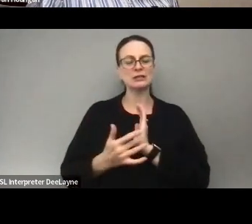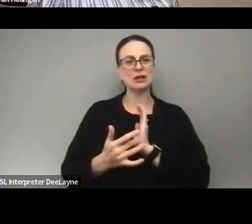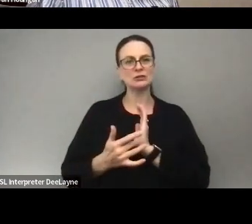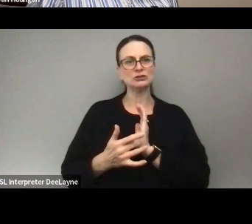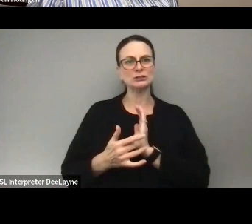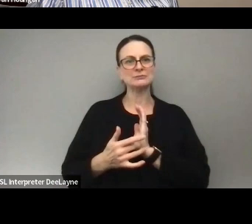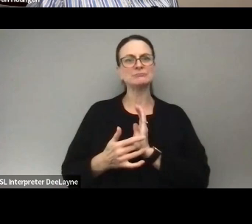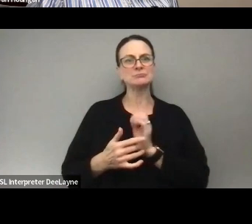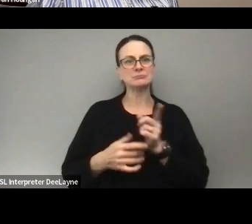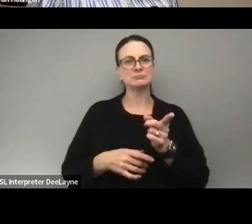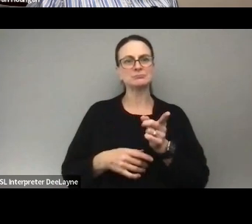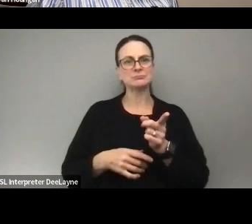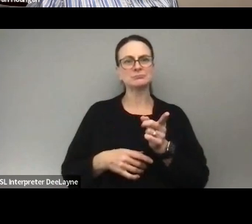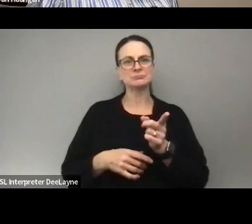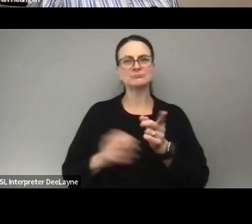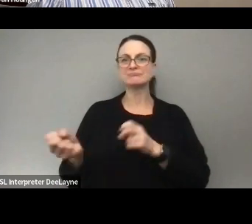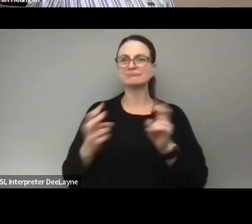You can go ahead and put them up in the chat.